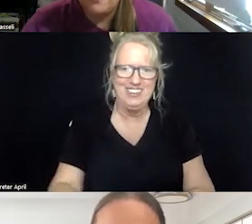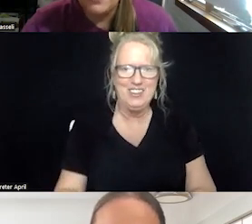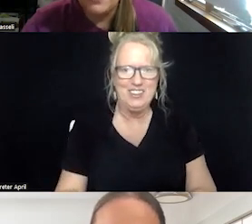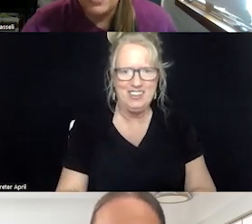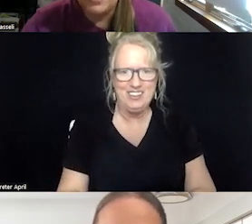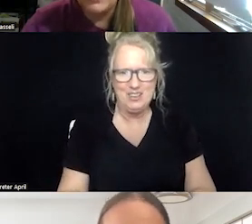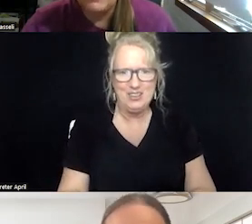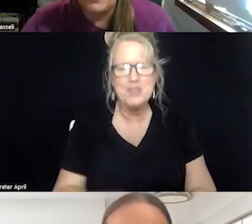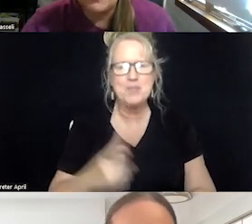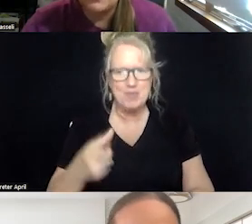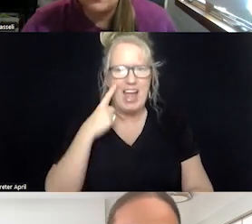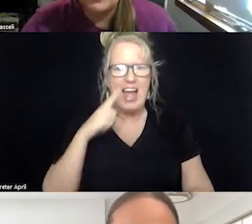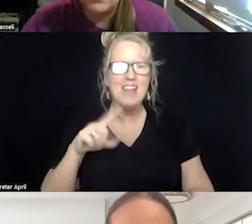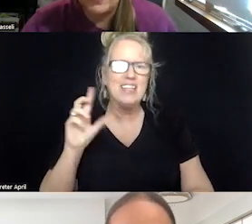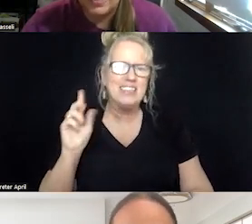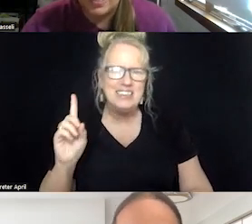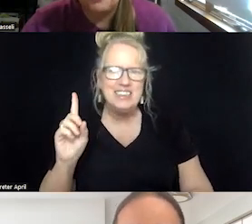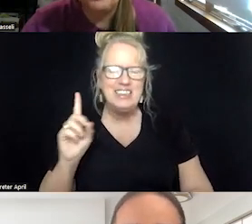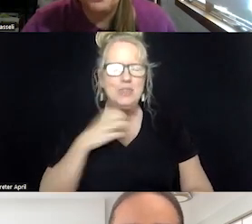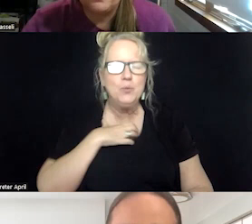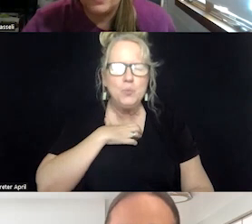I WAS THINKING D WAS ALSO WISHFUL THINKING.